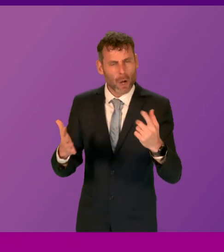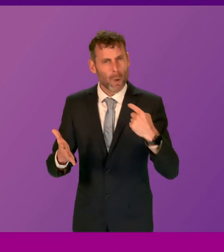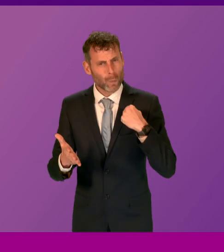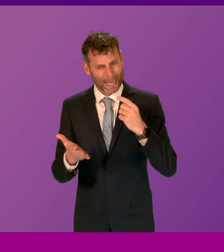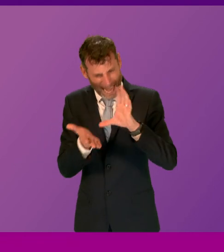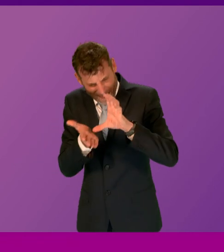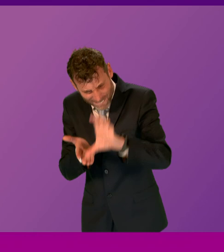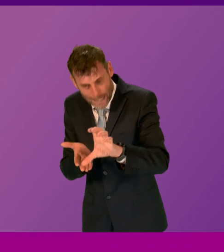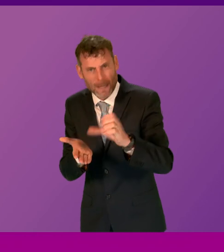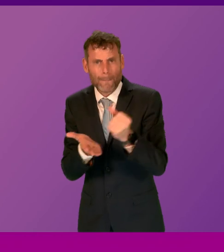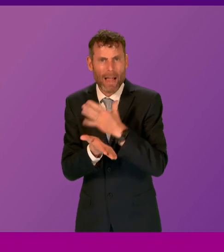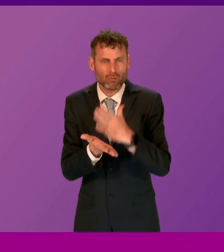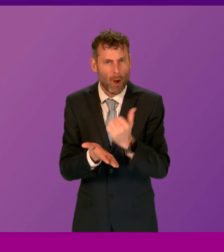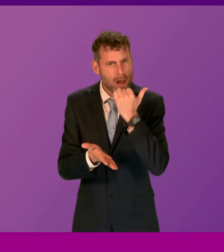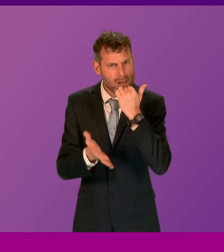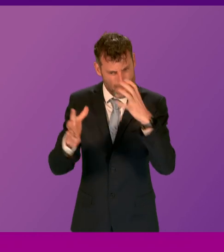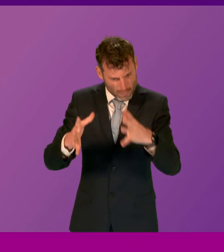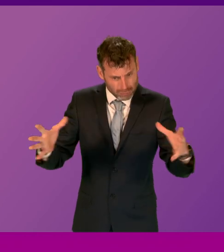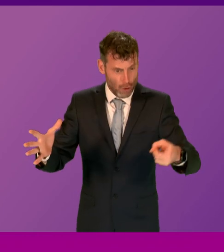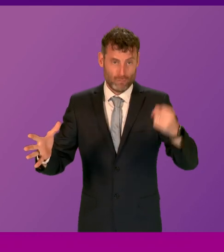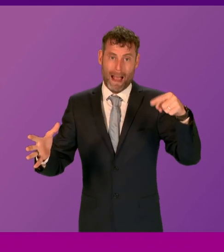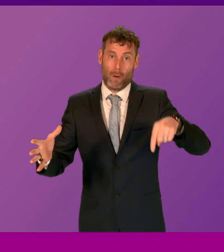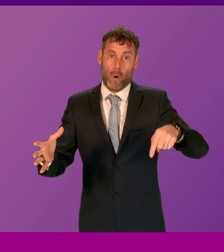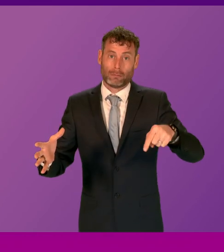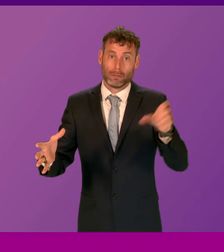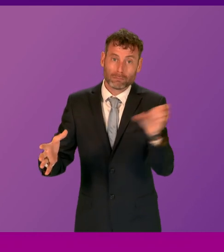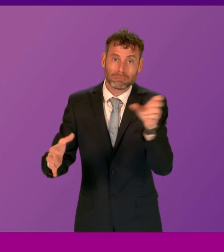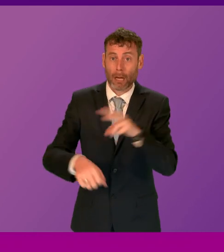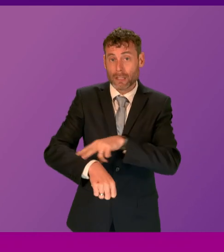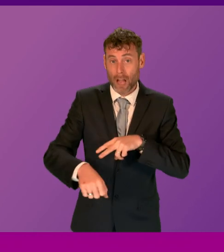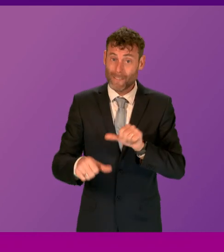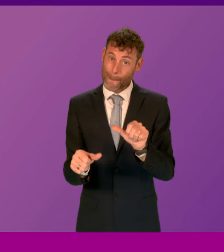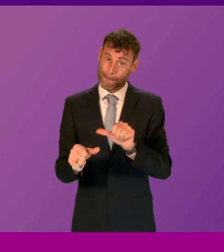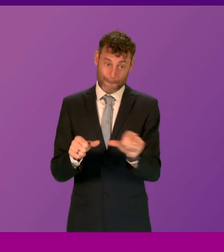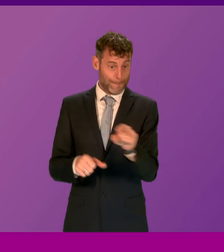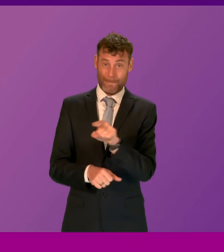staffing levels and the best-paid NHS staff anywhere in the UK, and we will continue to